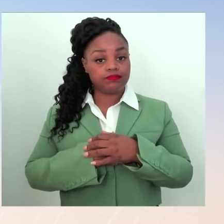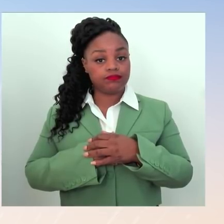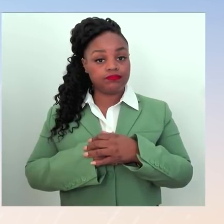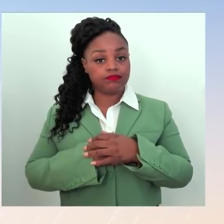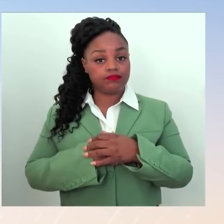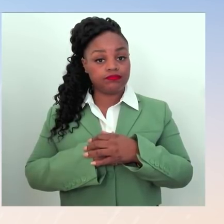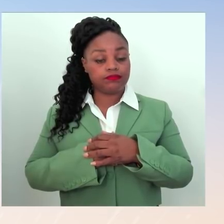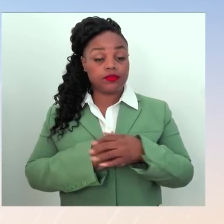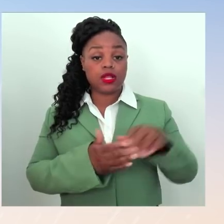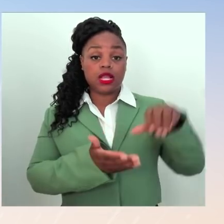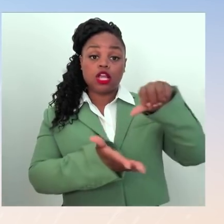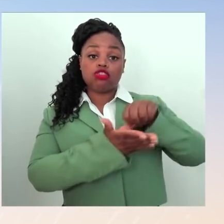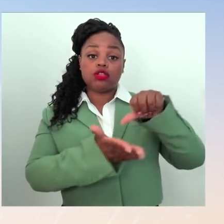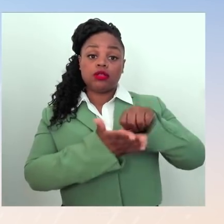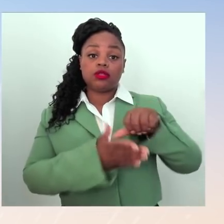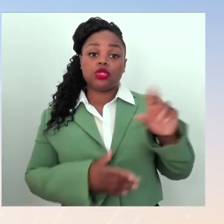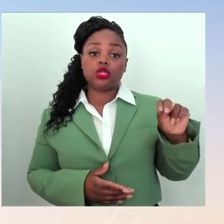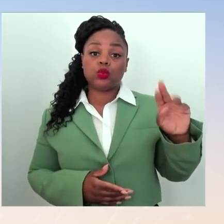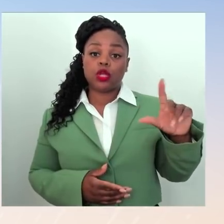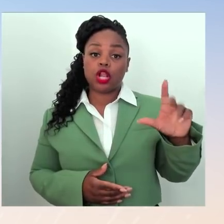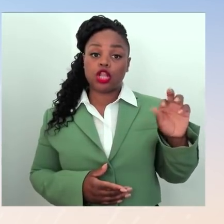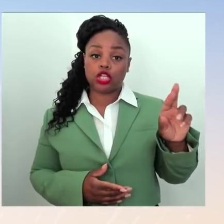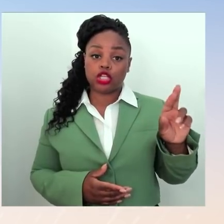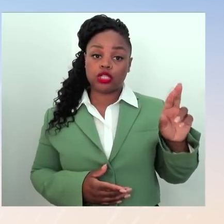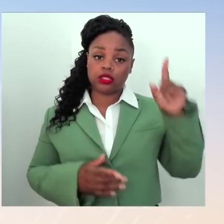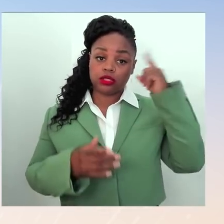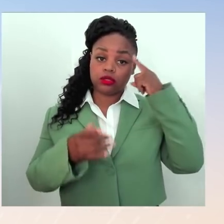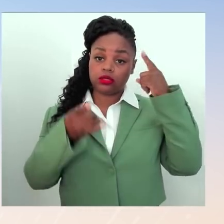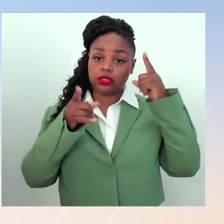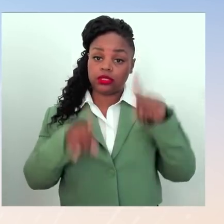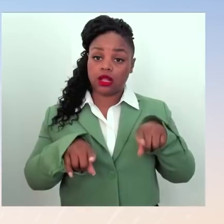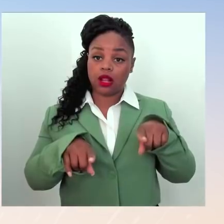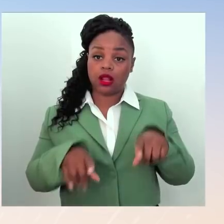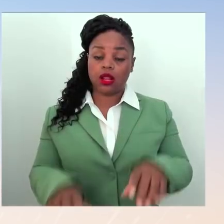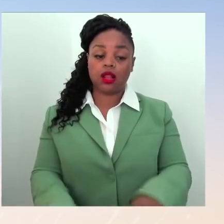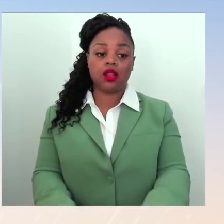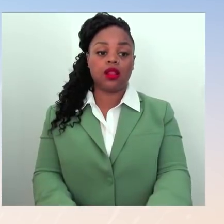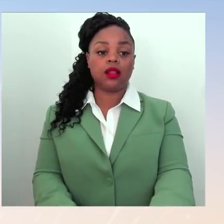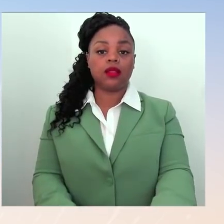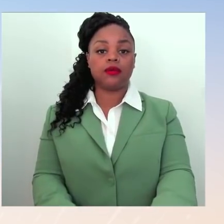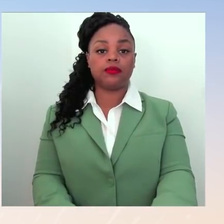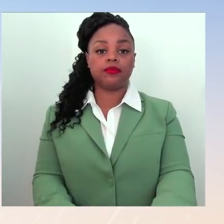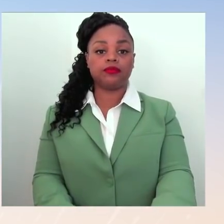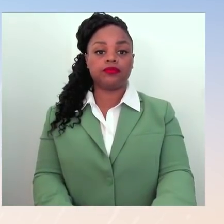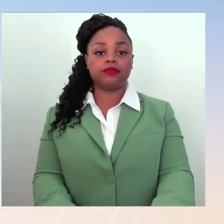that sanctions targeting the Kremlin over Ukraine do not hinder its trade with Iran that would be potentially reopened